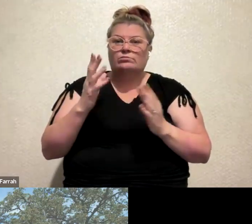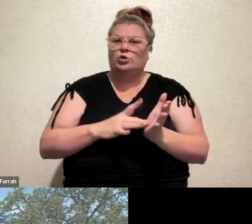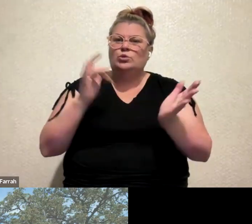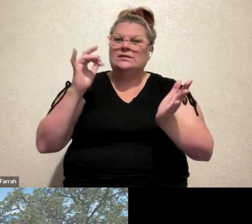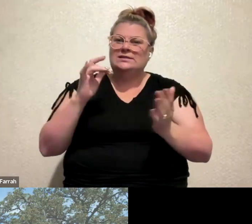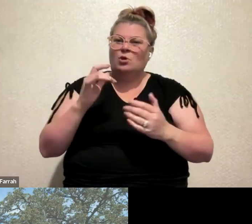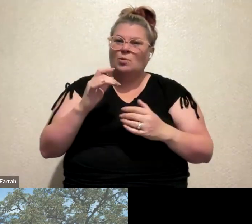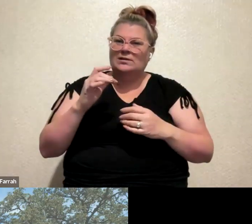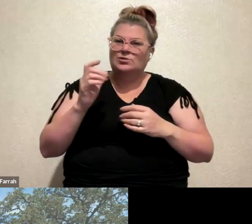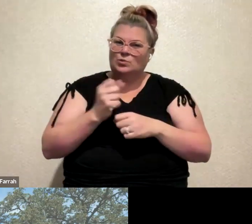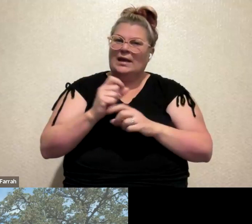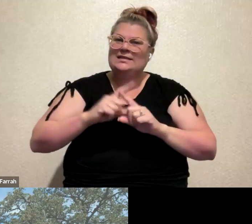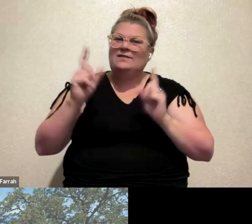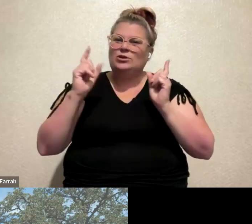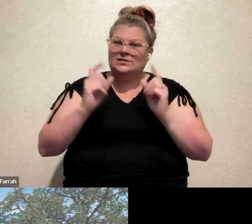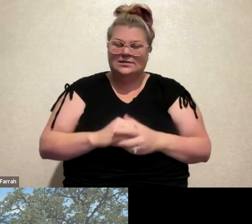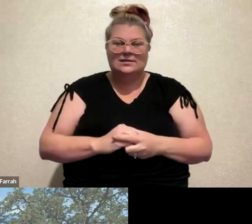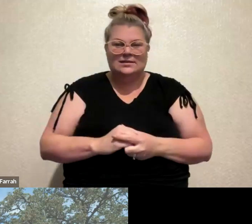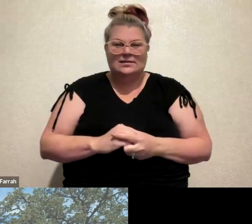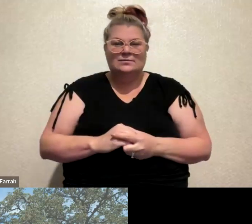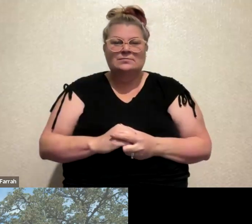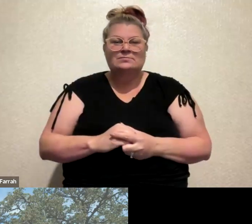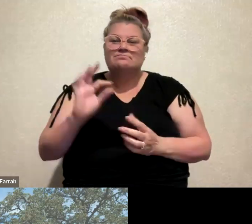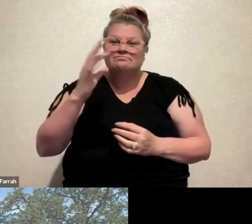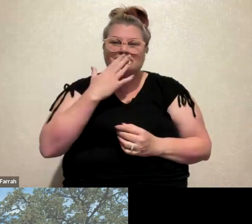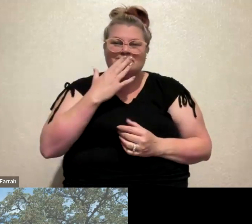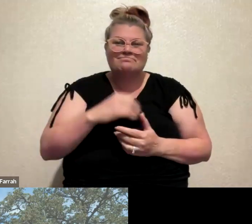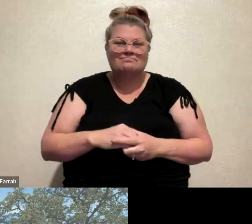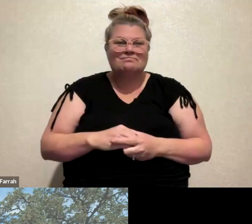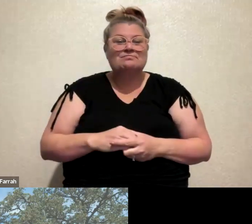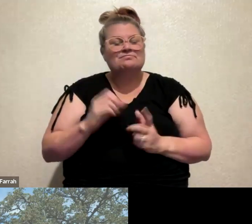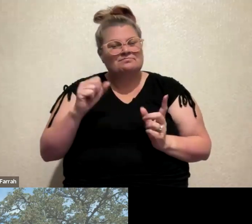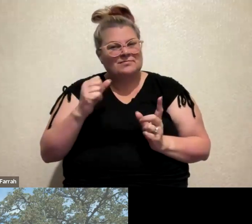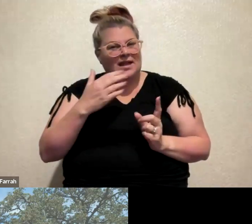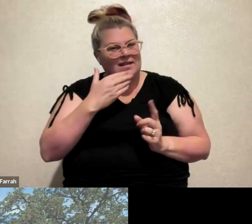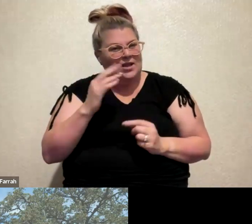make a difference from an equity standpoint. Thank you. Yeah, thank you for the comment,